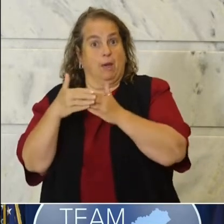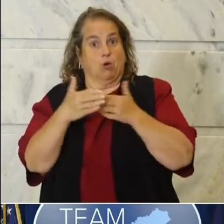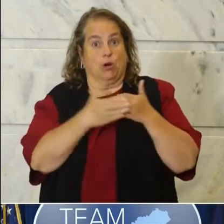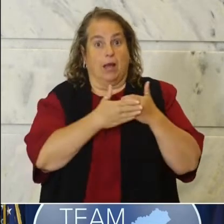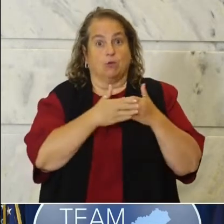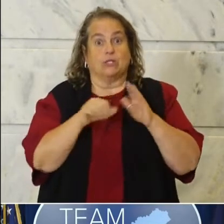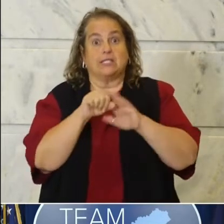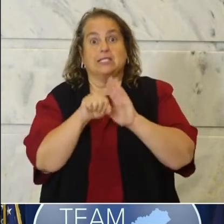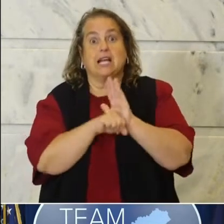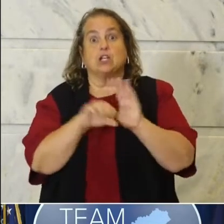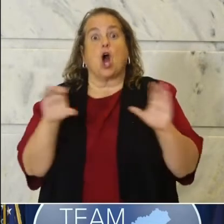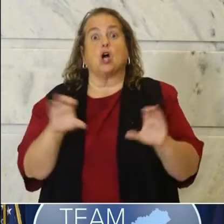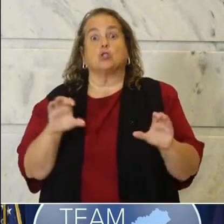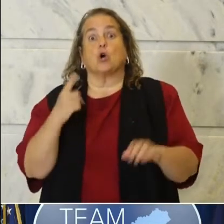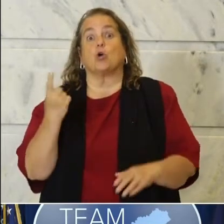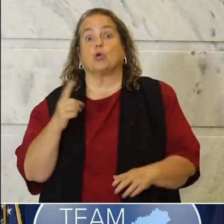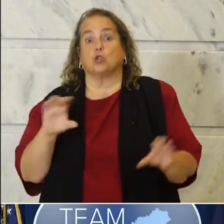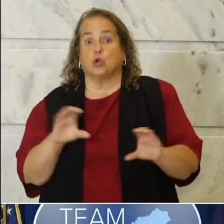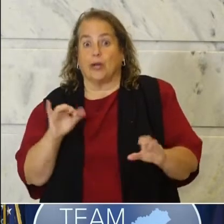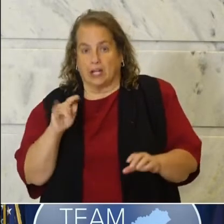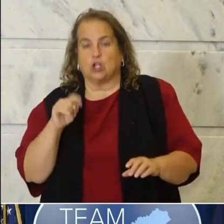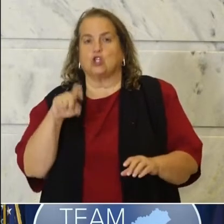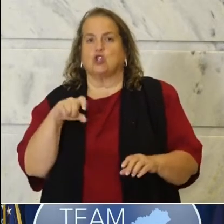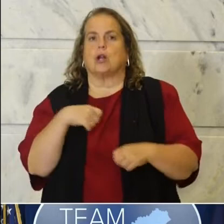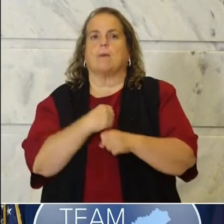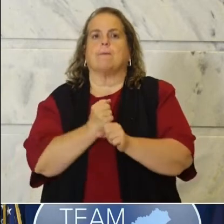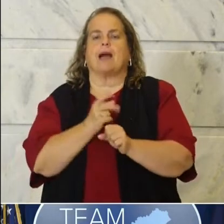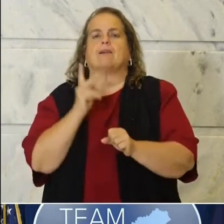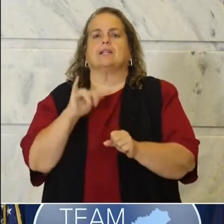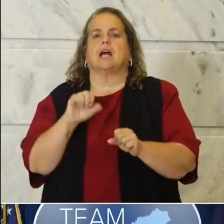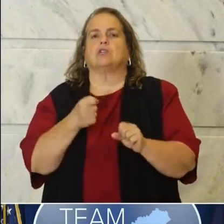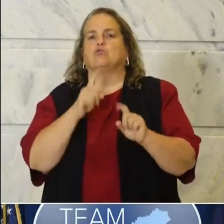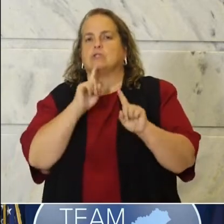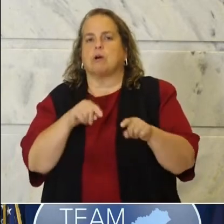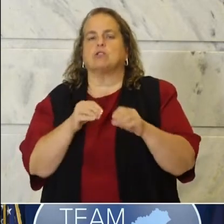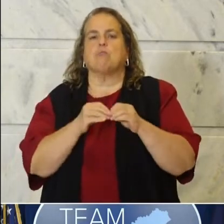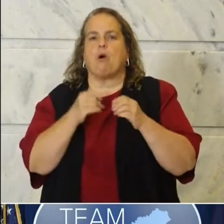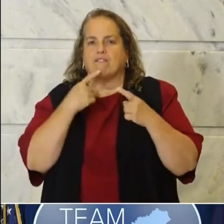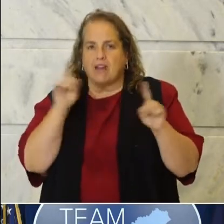Kentucky's response more effective. These air to governors that I respect.